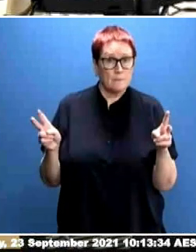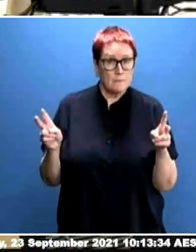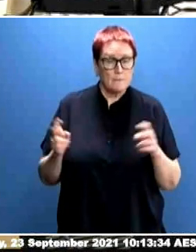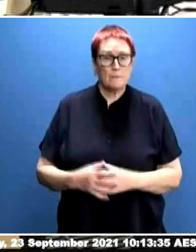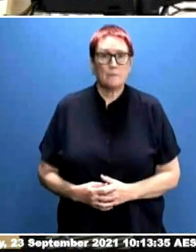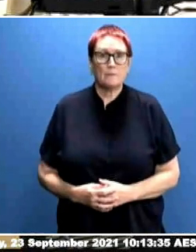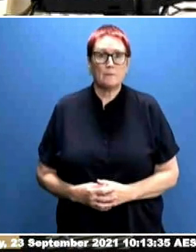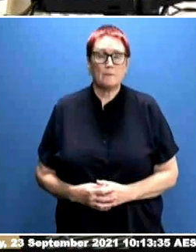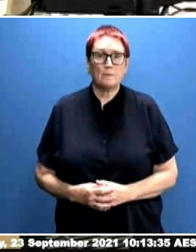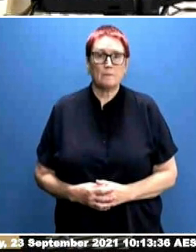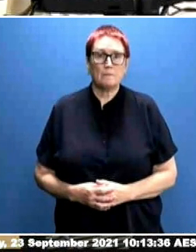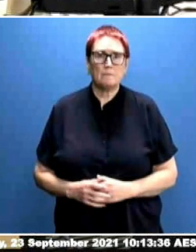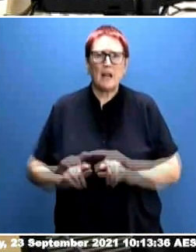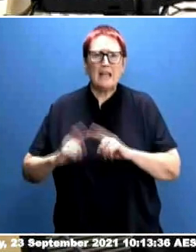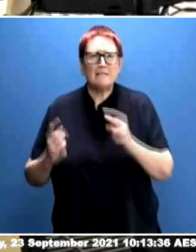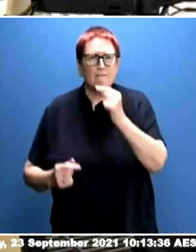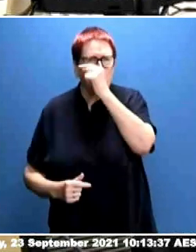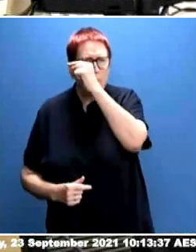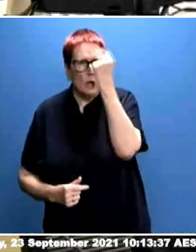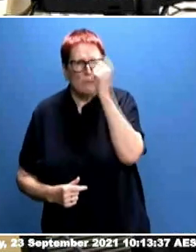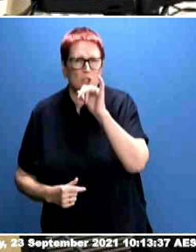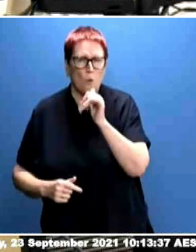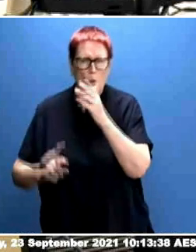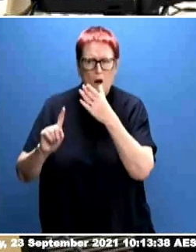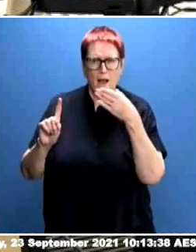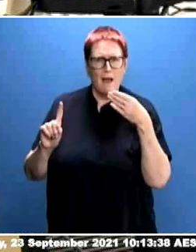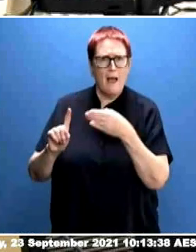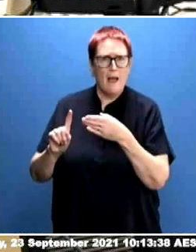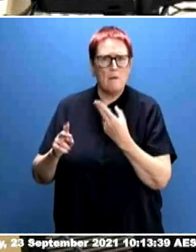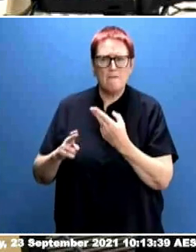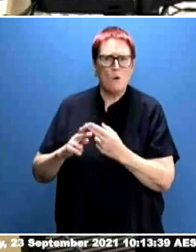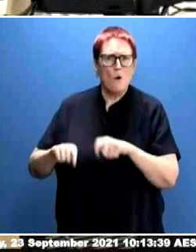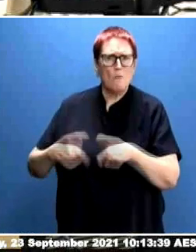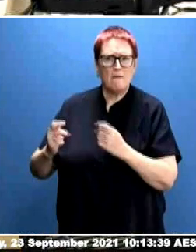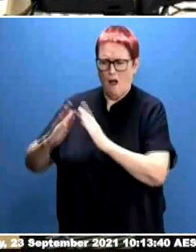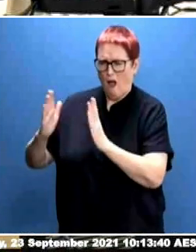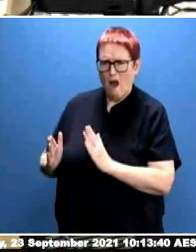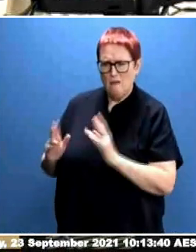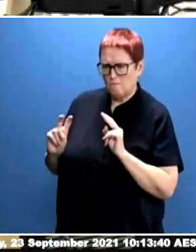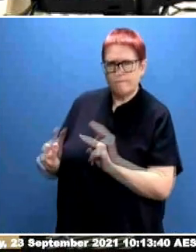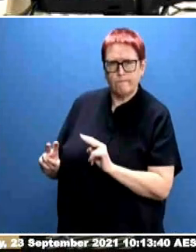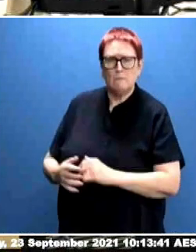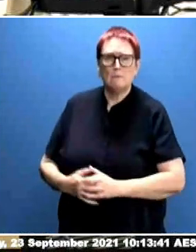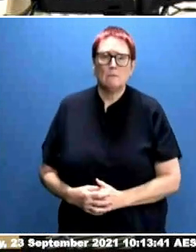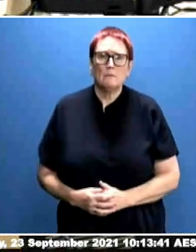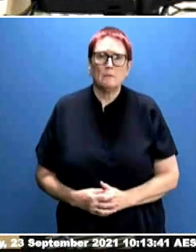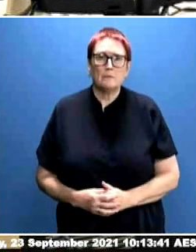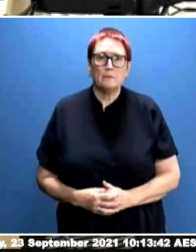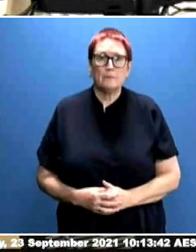and examined different purposes for Secure Care. So, I take it what we're looking at here in your report